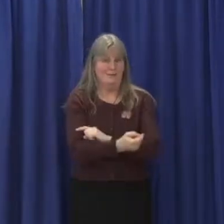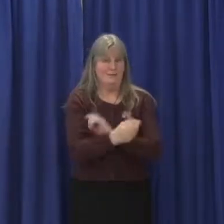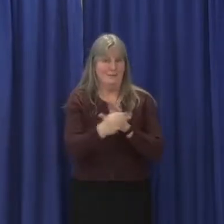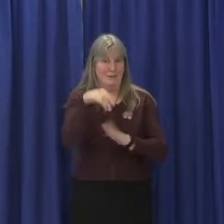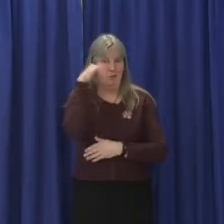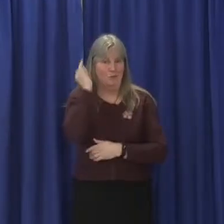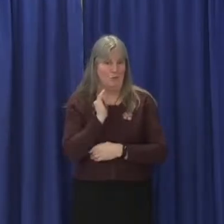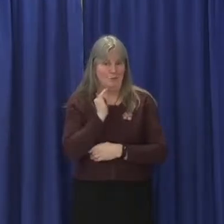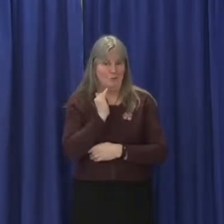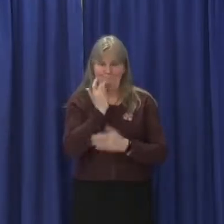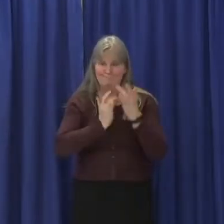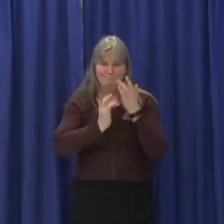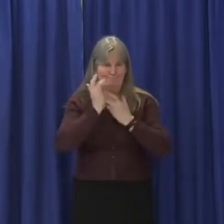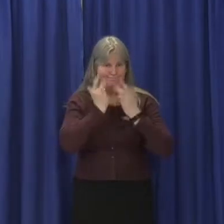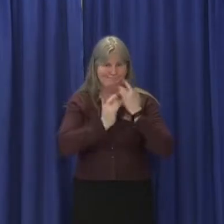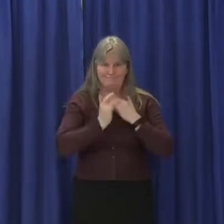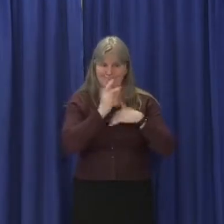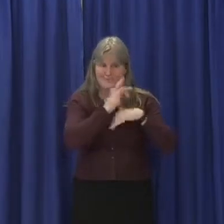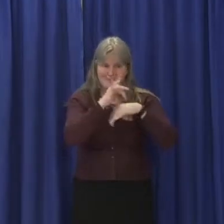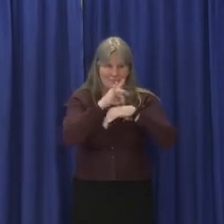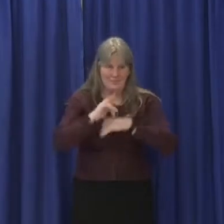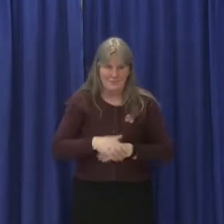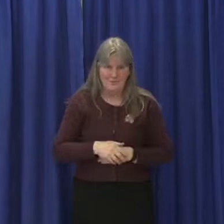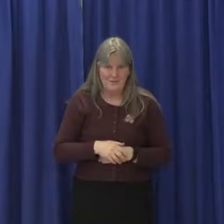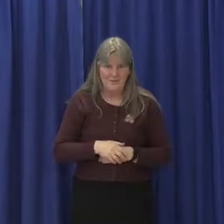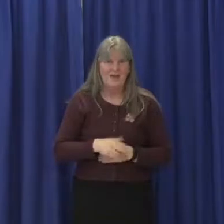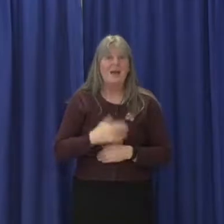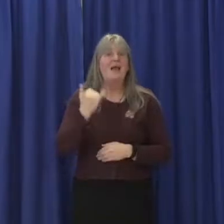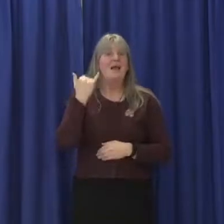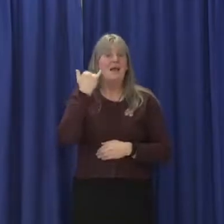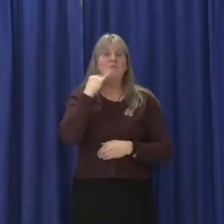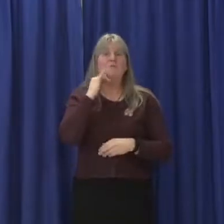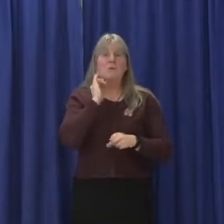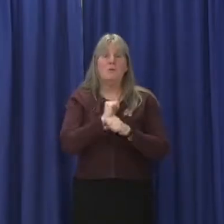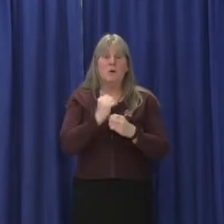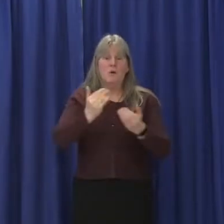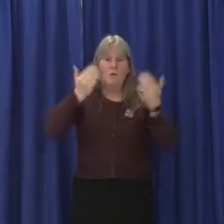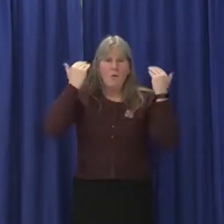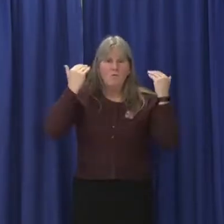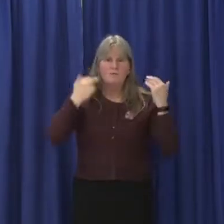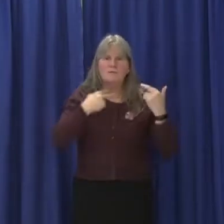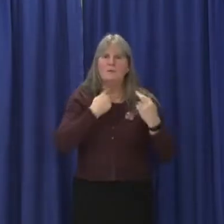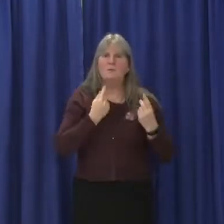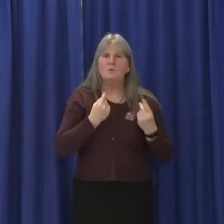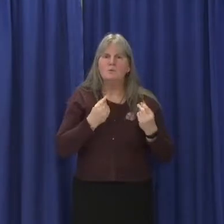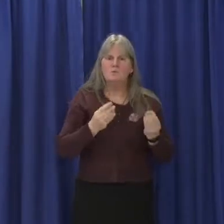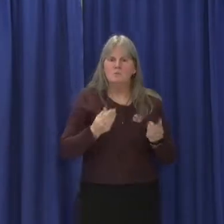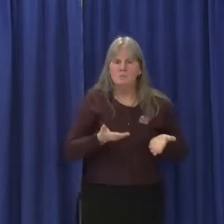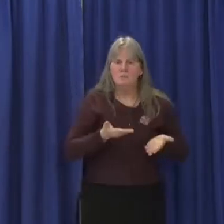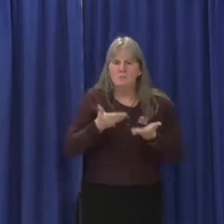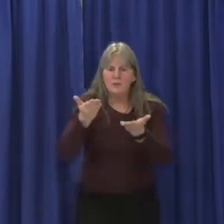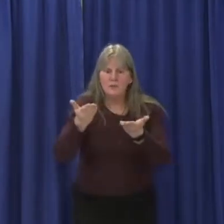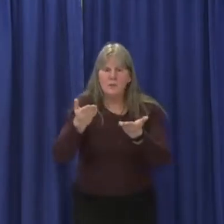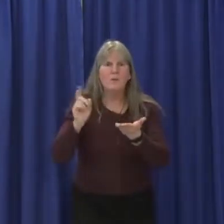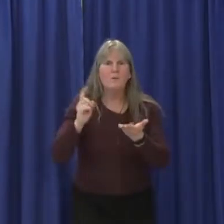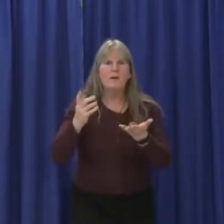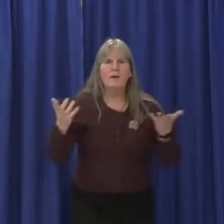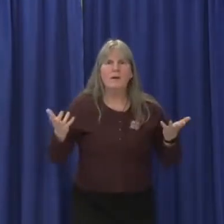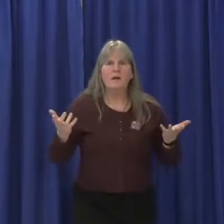It's not only that, but it's also if we do get overrun, where would we go? Is the next question. So it's also epidemiology in other areas.